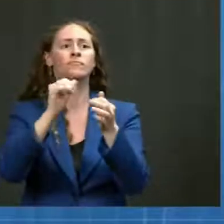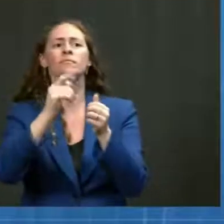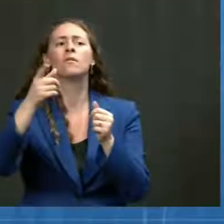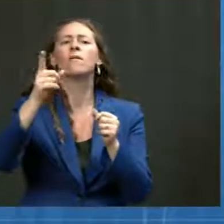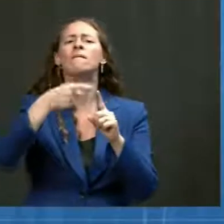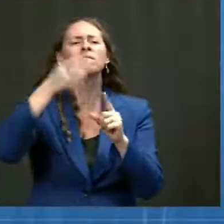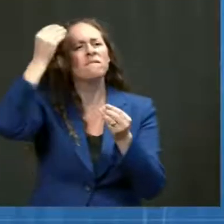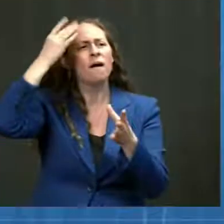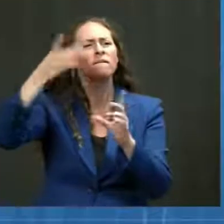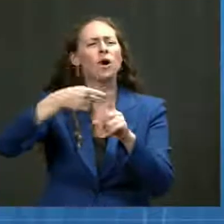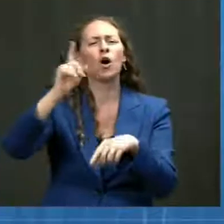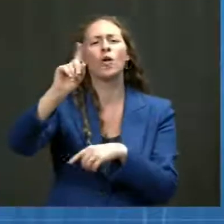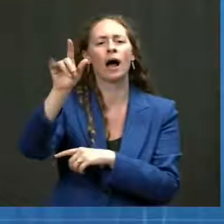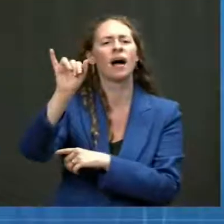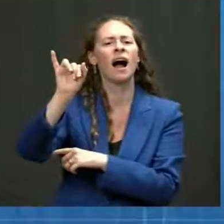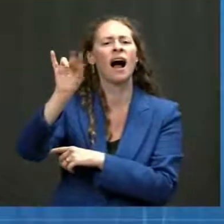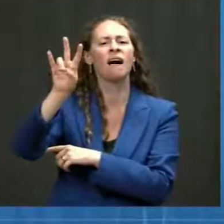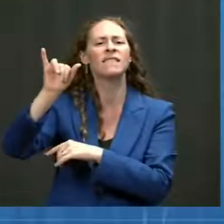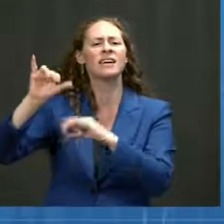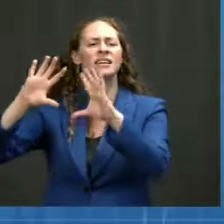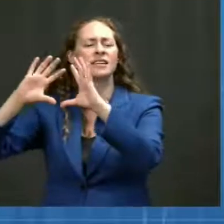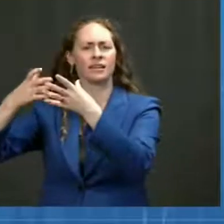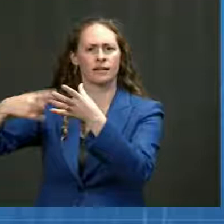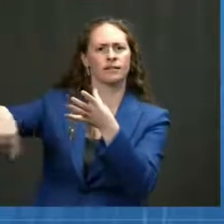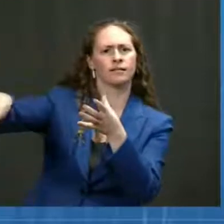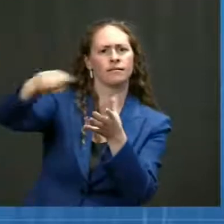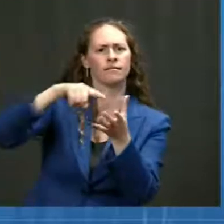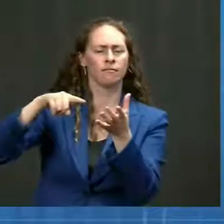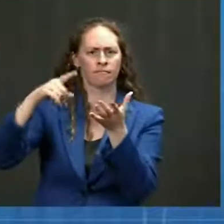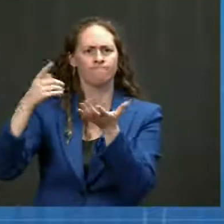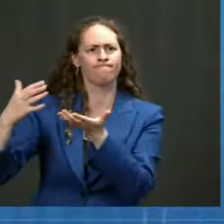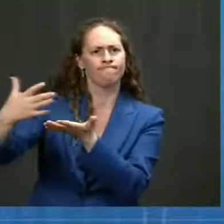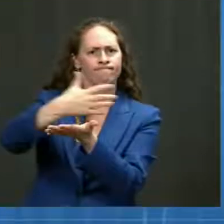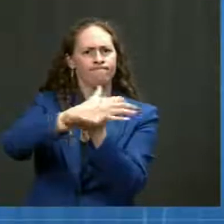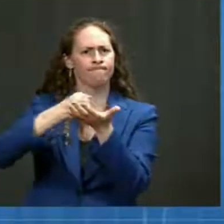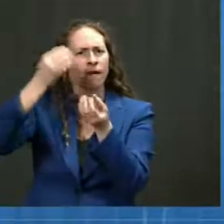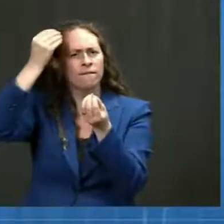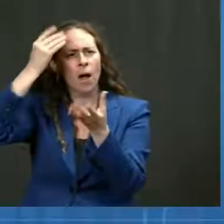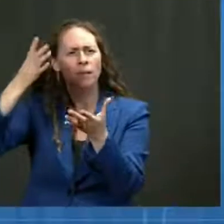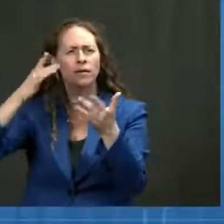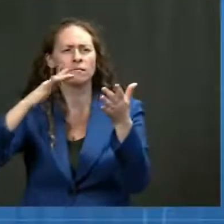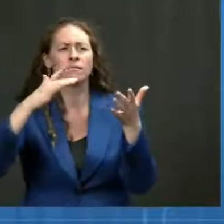THE DATA FROM THE IP NETWORK